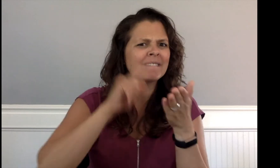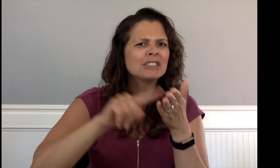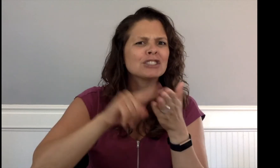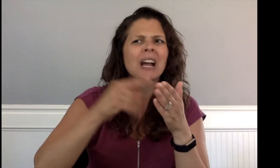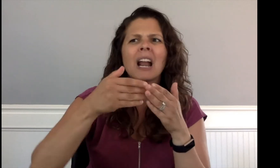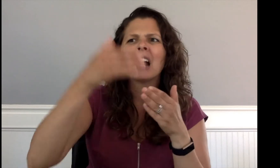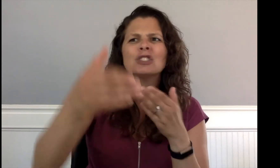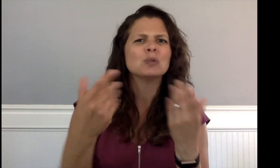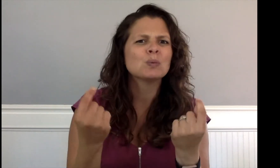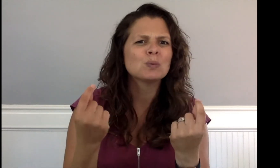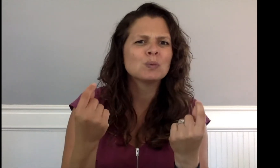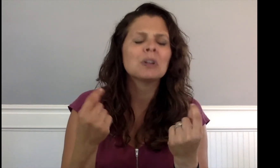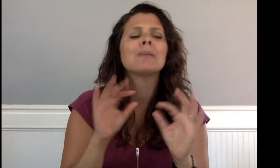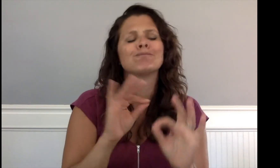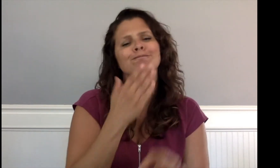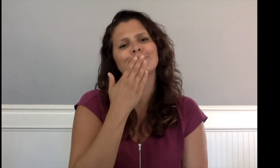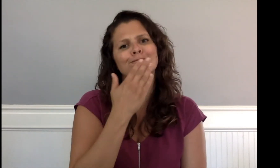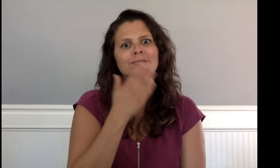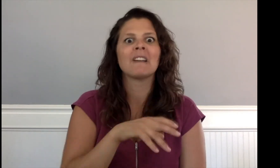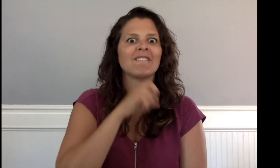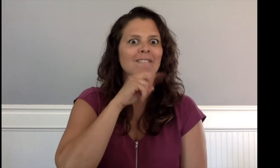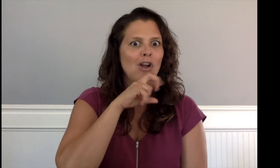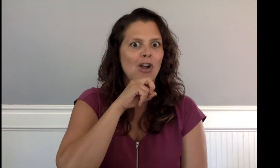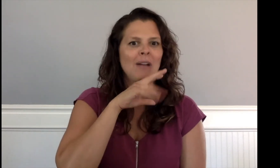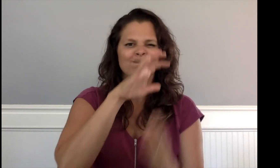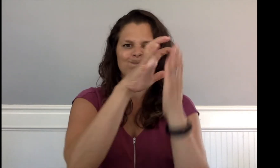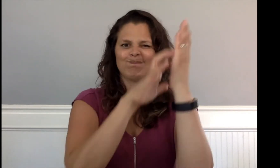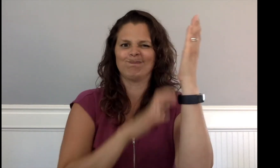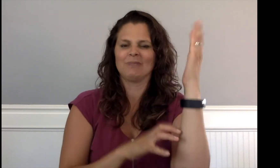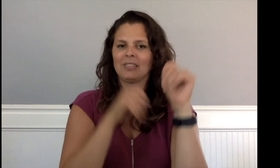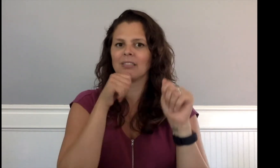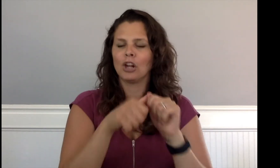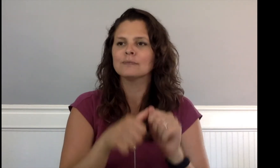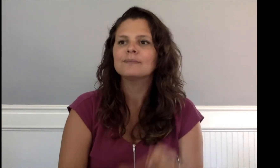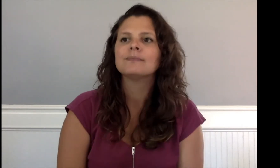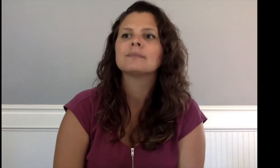figure out the next step in our investigation? Sincerely, Frog."